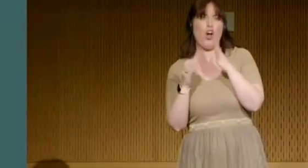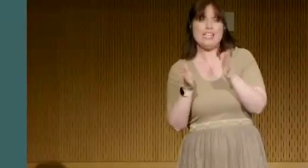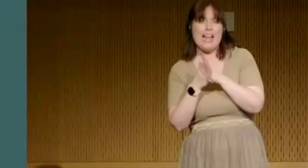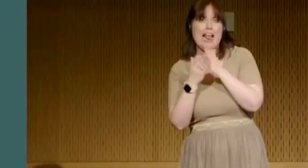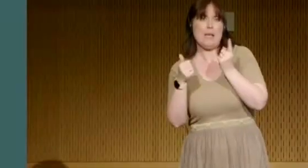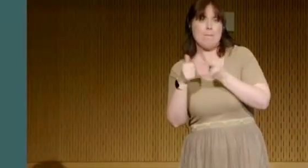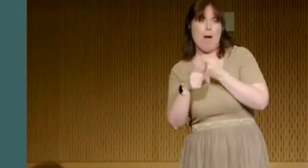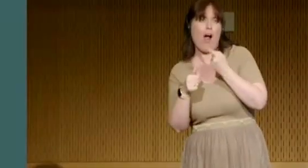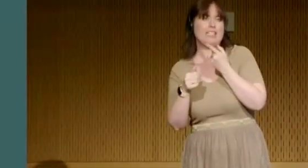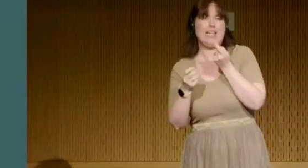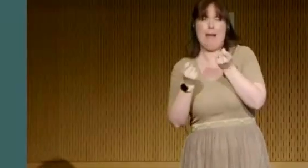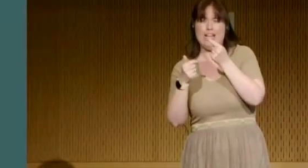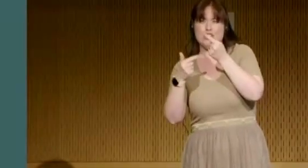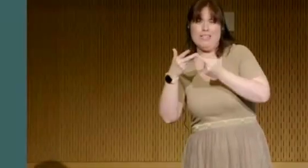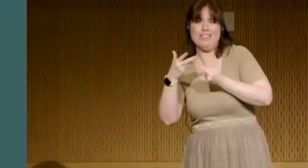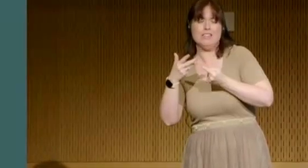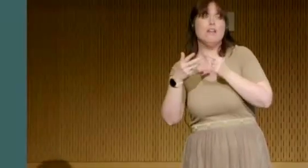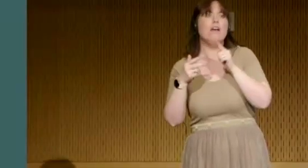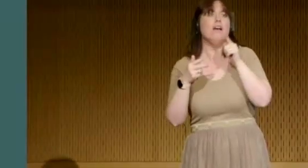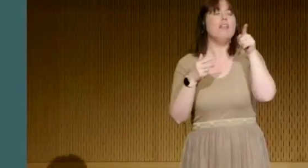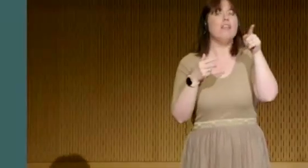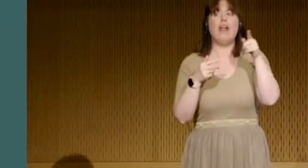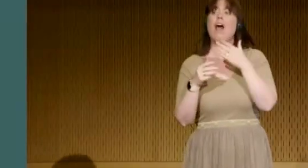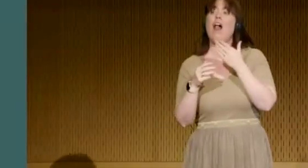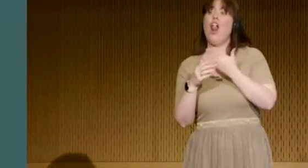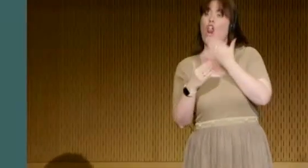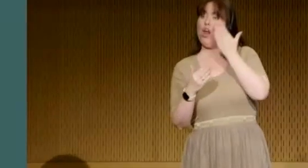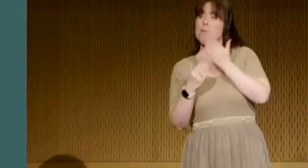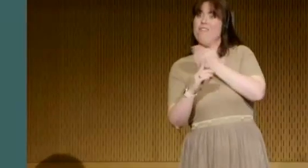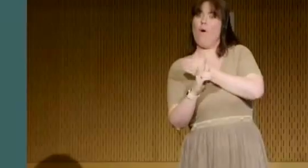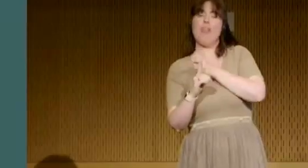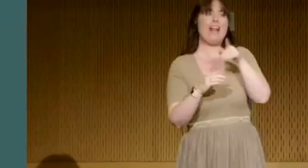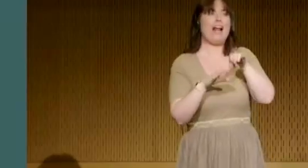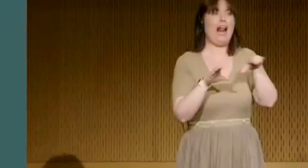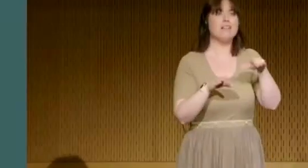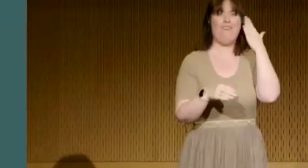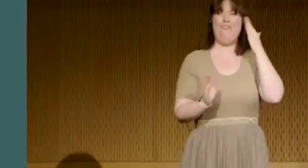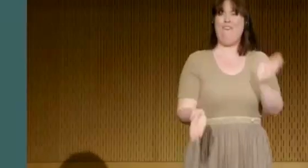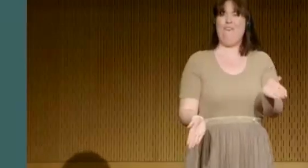marketing management in advance of actually coming into my class. The other great thing about those